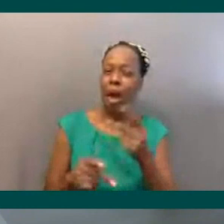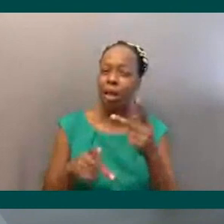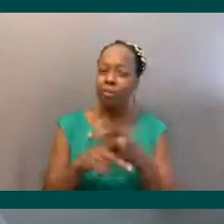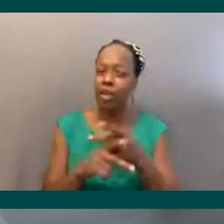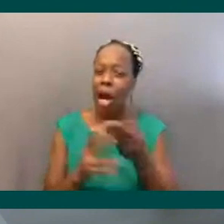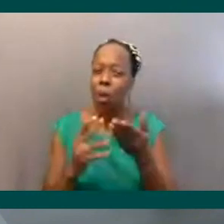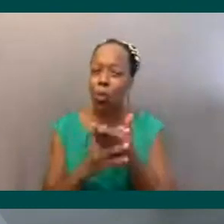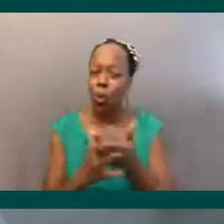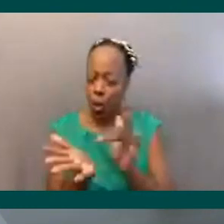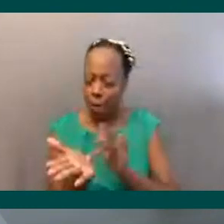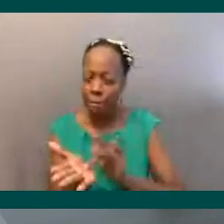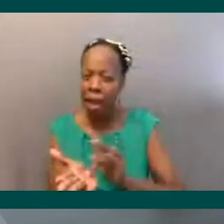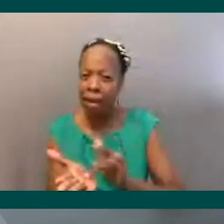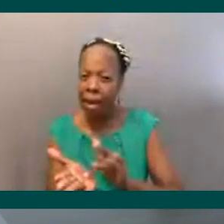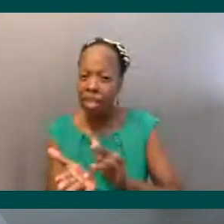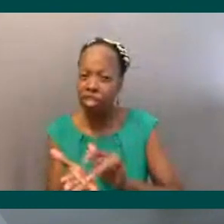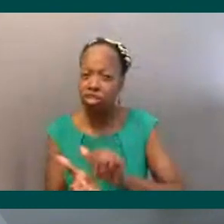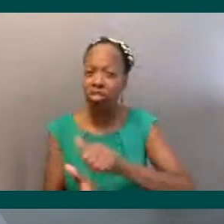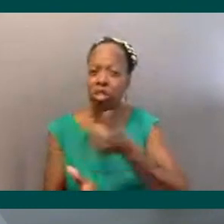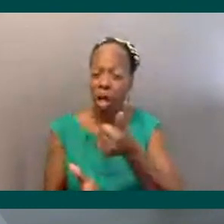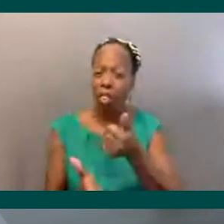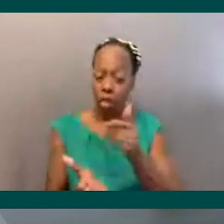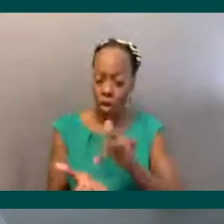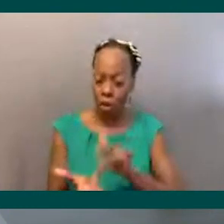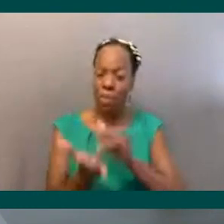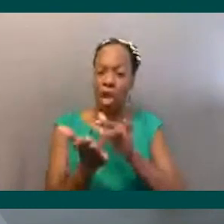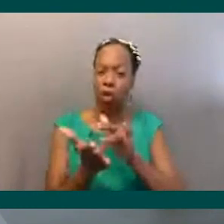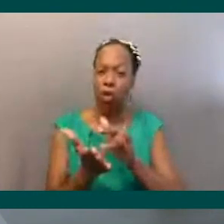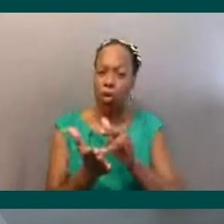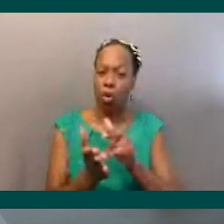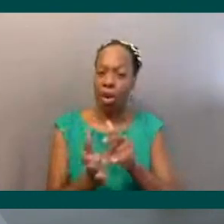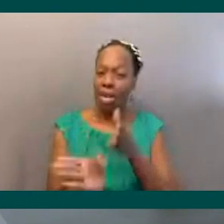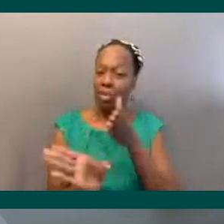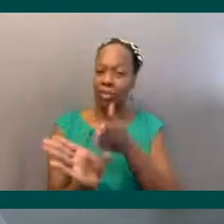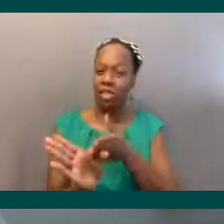through other medical interventions like injections